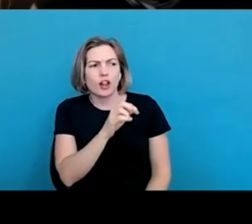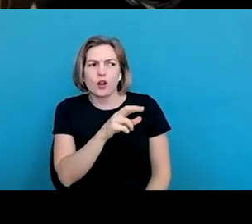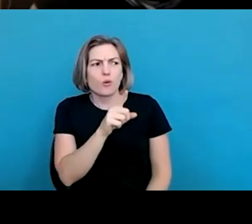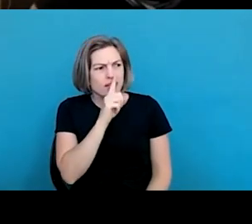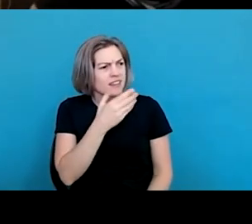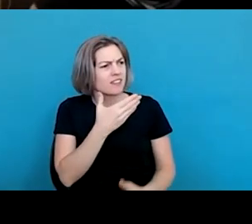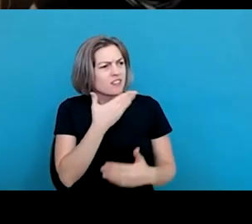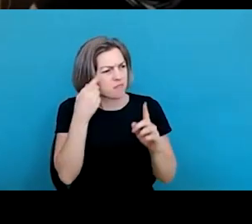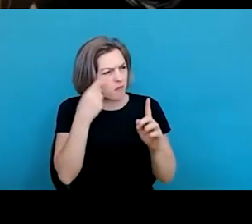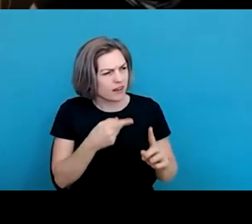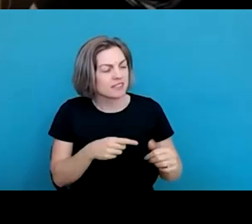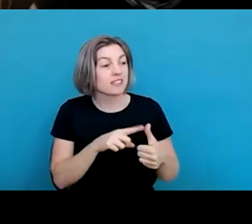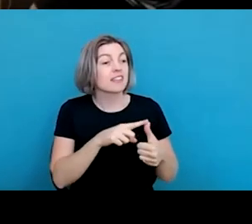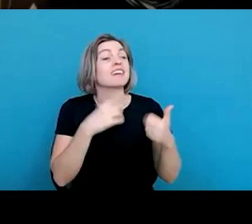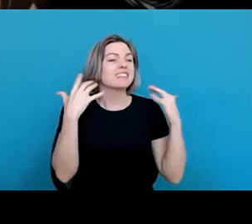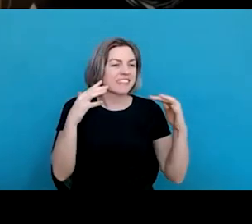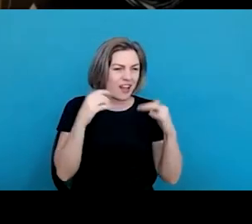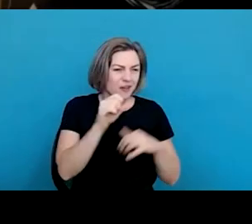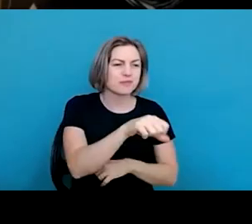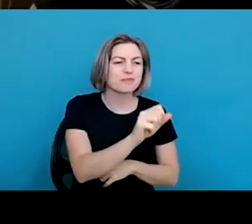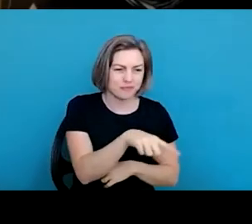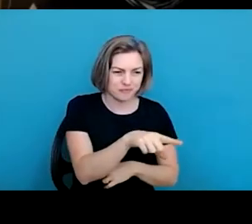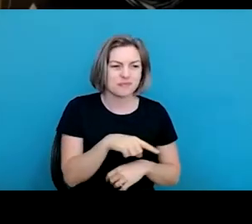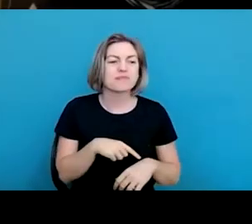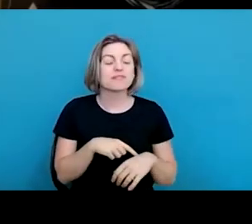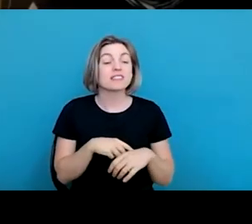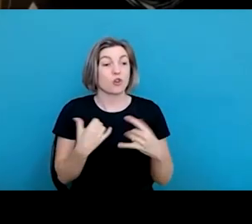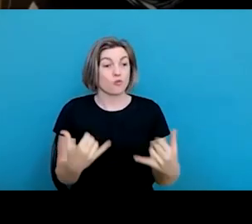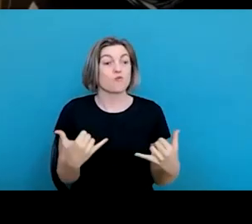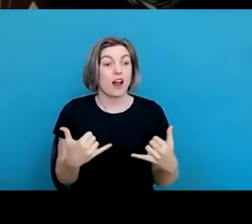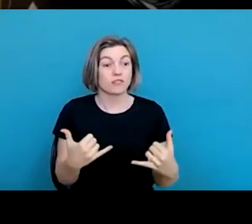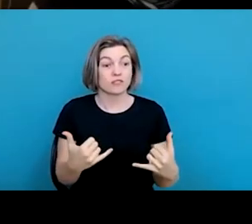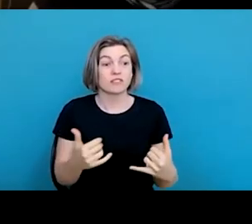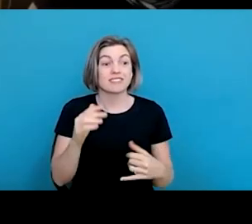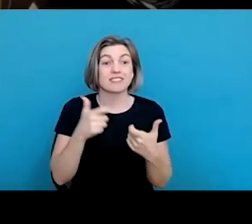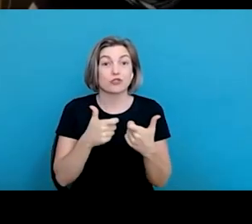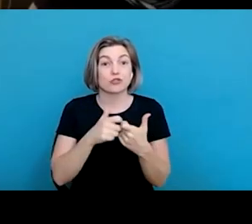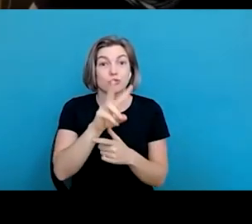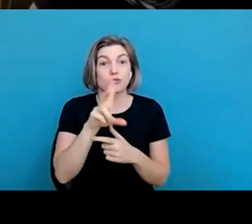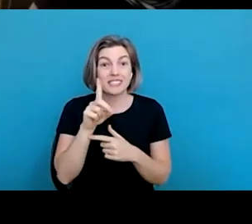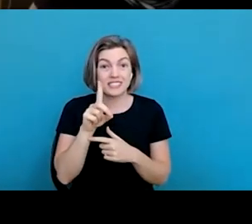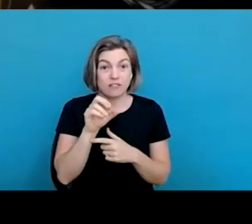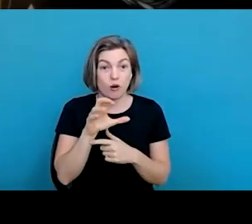One sound -- I think the current digital 2D formats really prioritize sight.